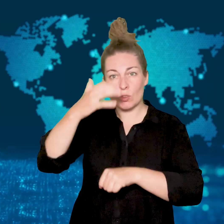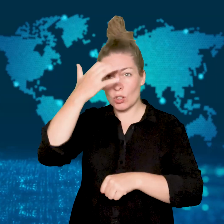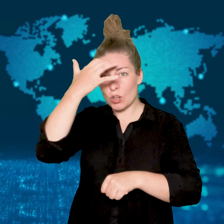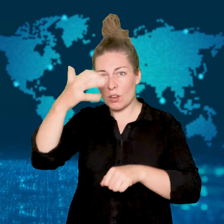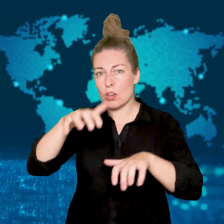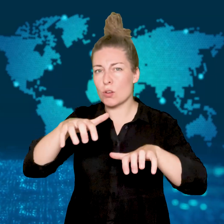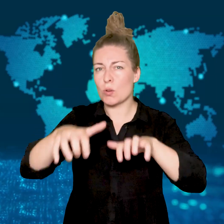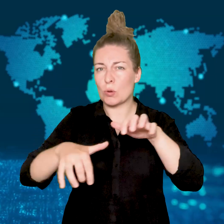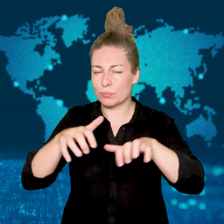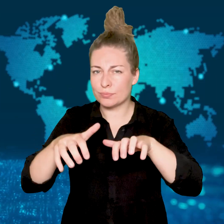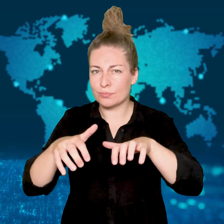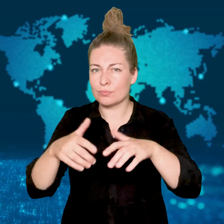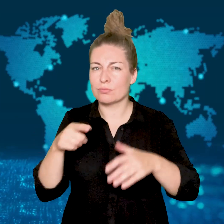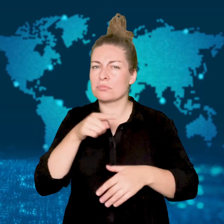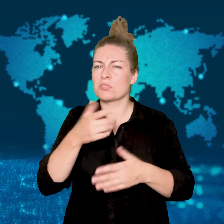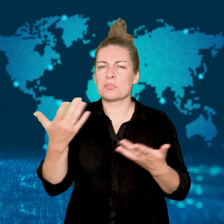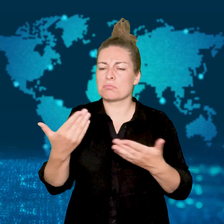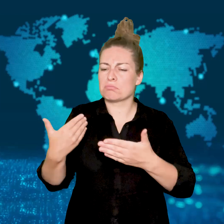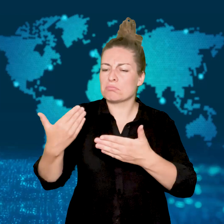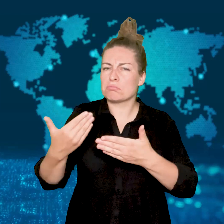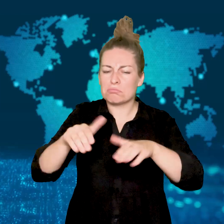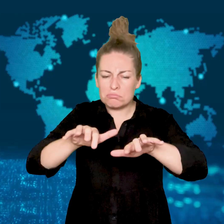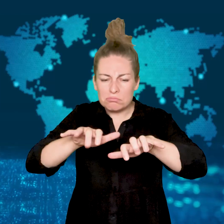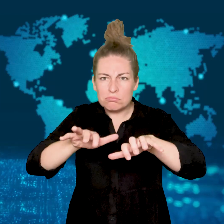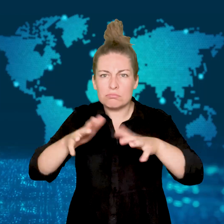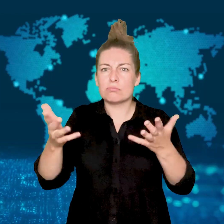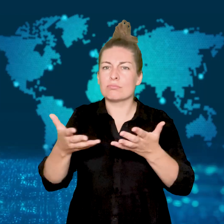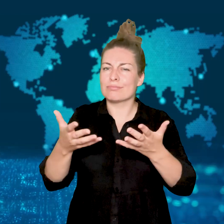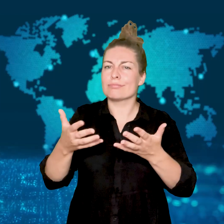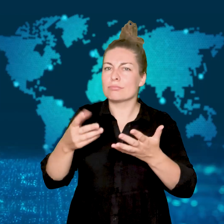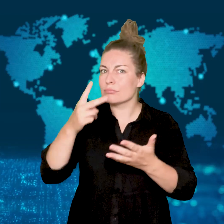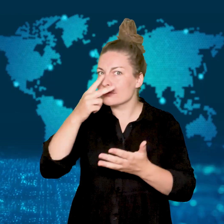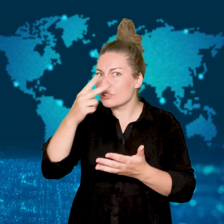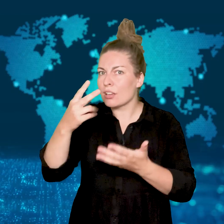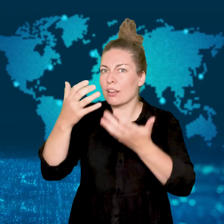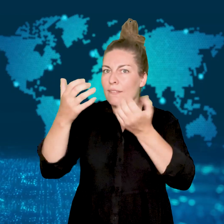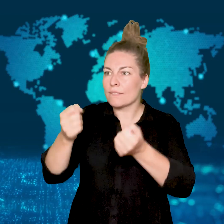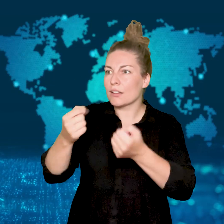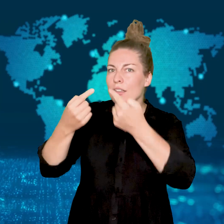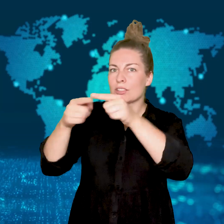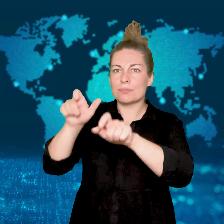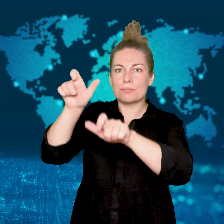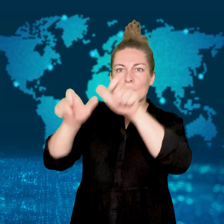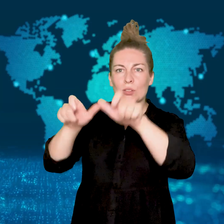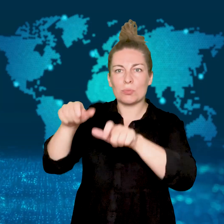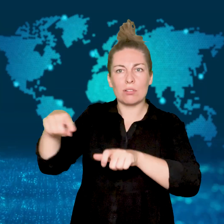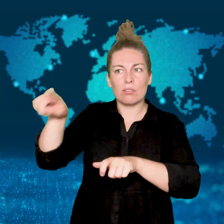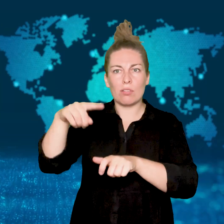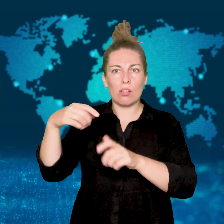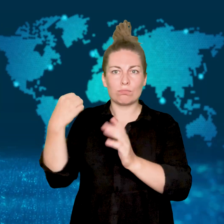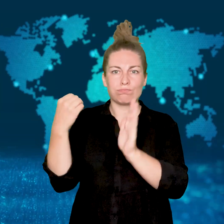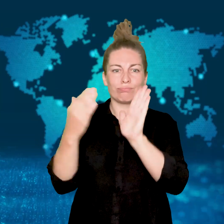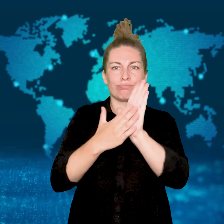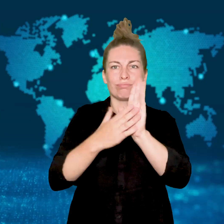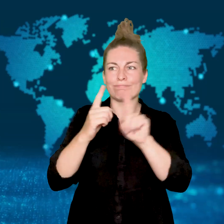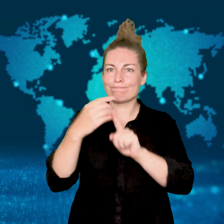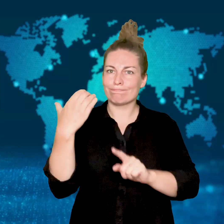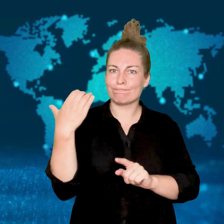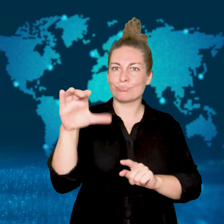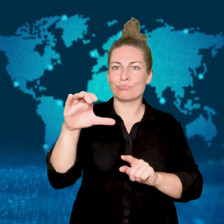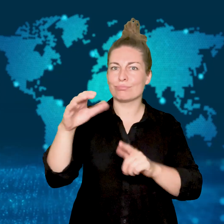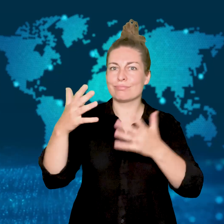He used the site to voice criticism of government corruption.